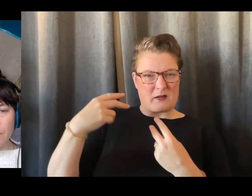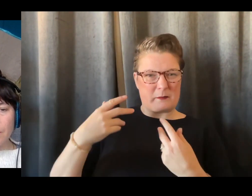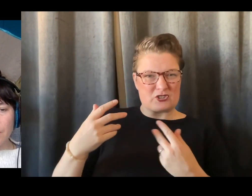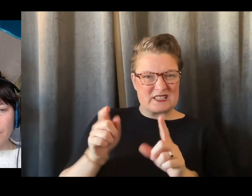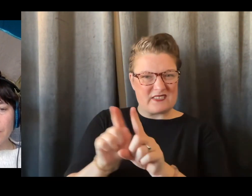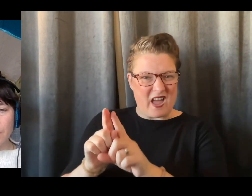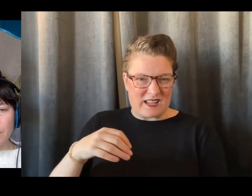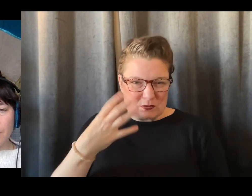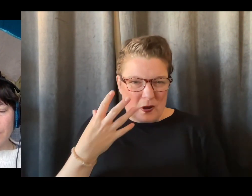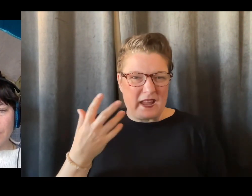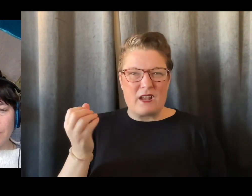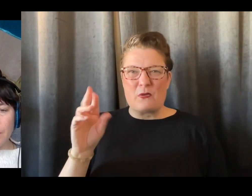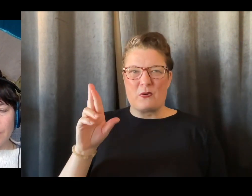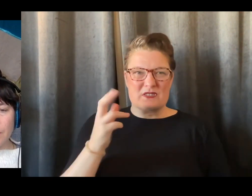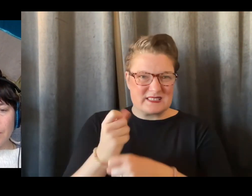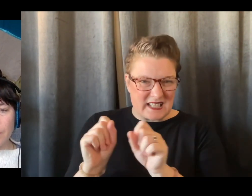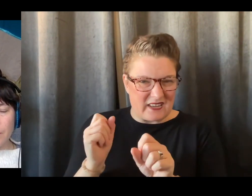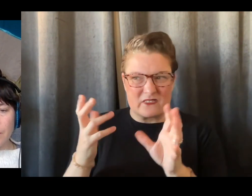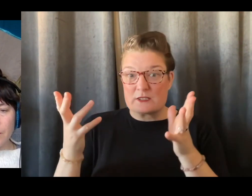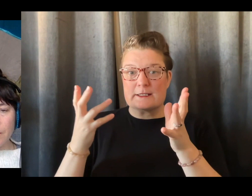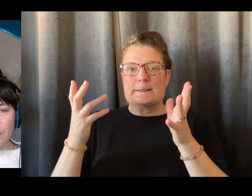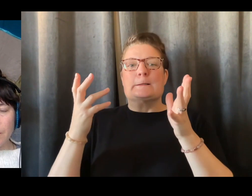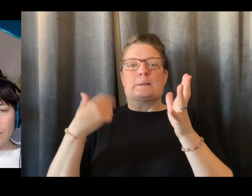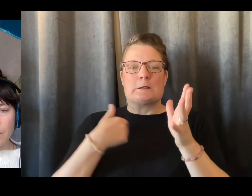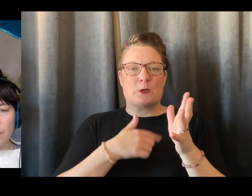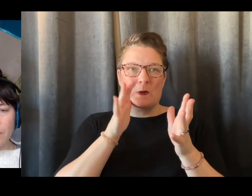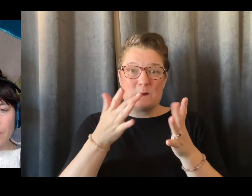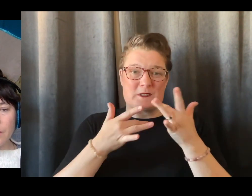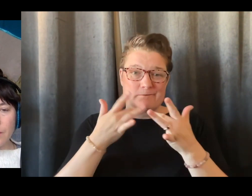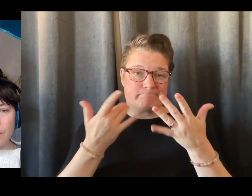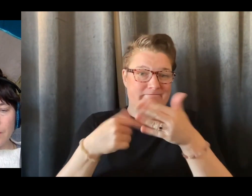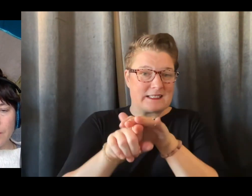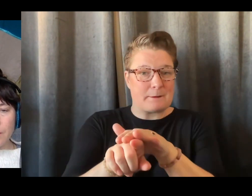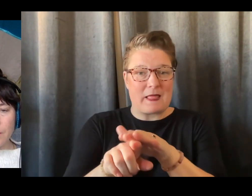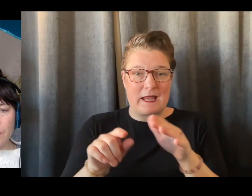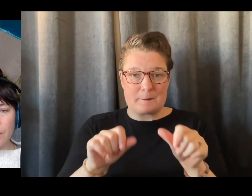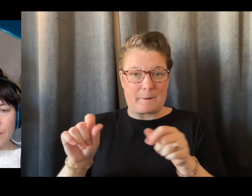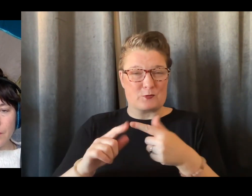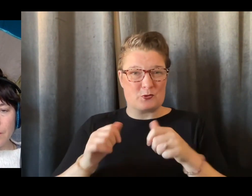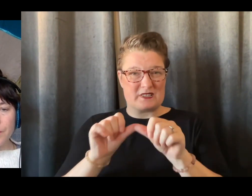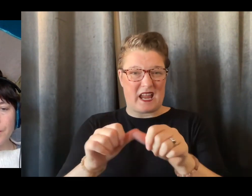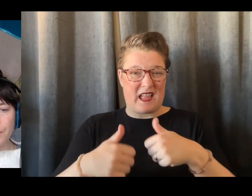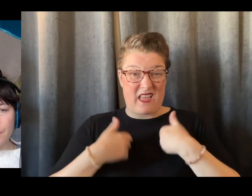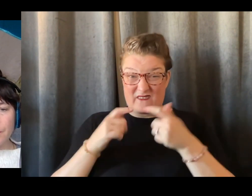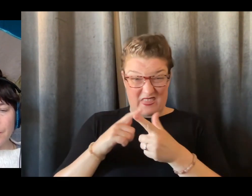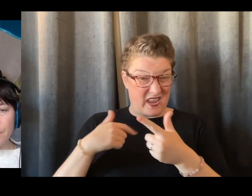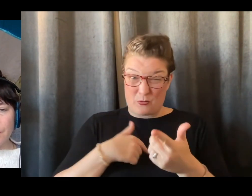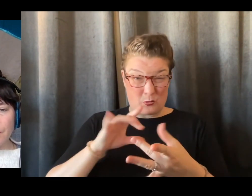we will assimilate to stay alive. Nomy: Mm-hmm. Jna: And, and then we lose each other. Nomy: Yeah. Jna: It is so sad. And we lose ourselves. Yeah. Nomy: Mm-hmm.